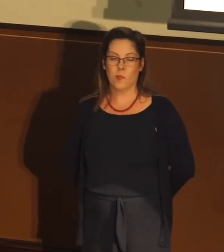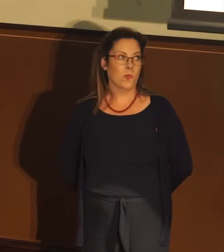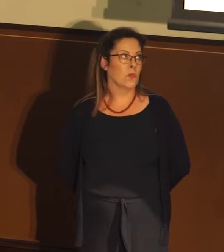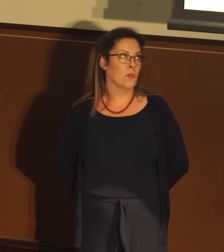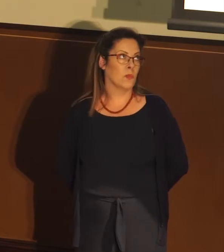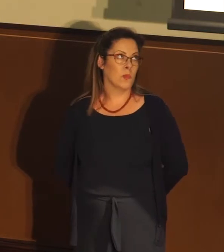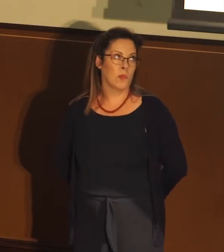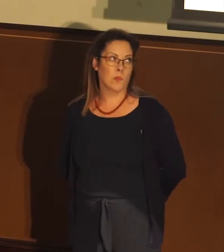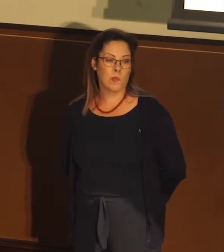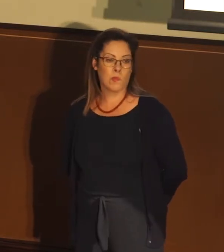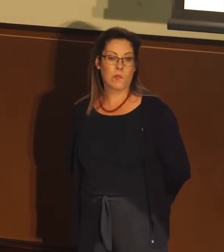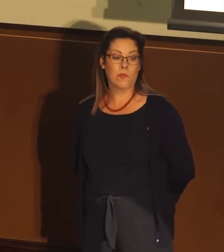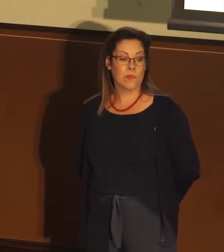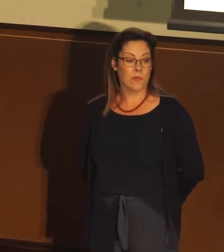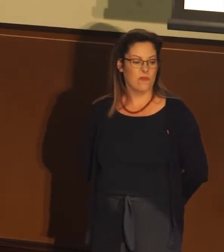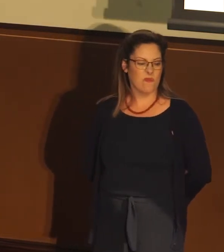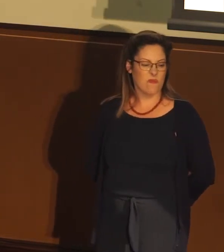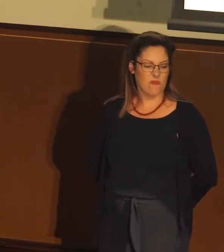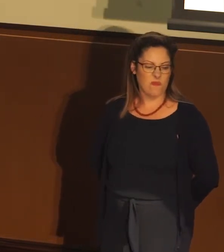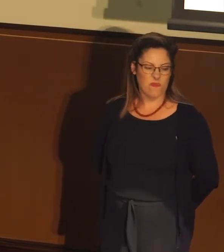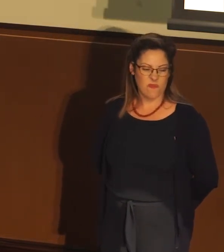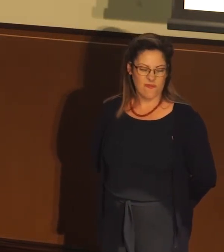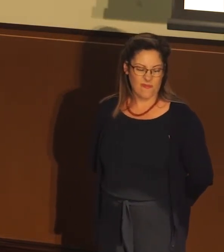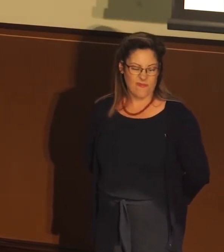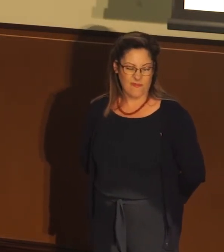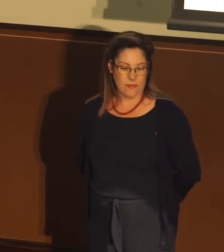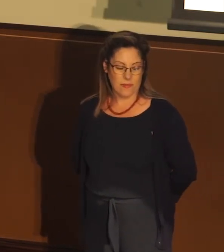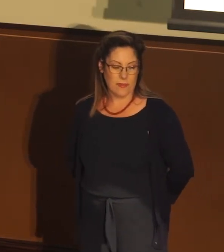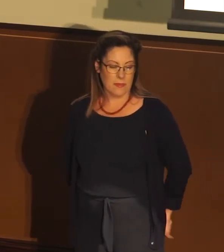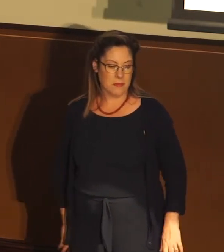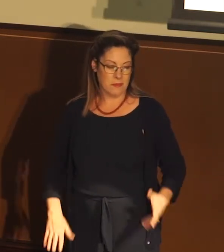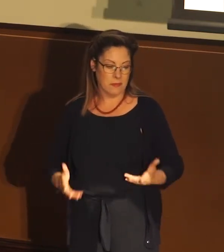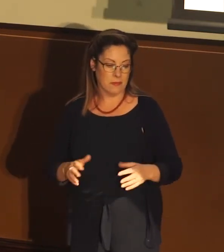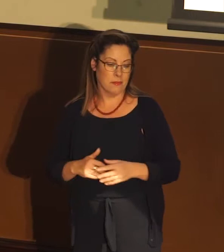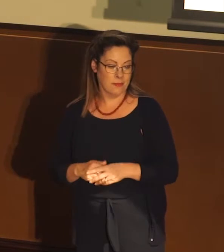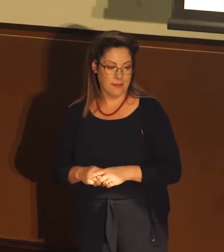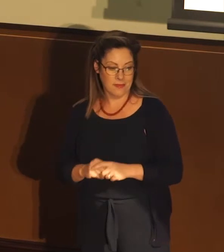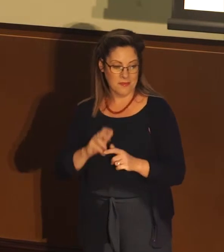So, the specialised roles that we have, which made some of these, particularly around the aged workforce,